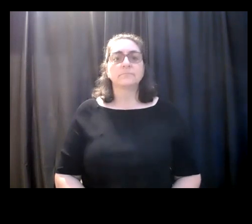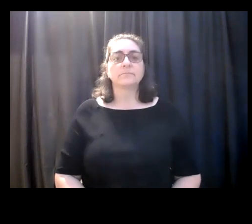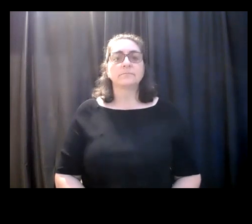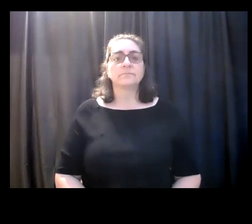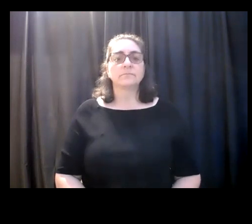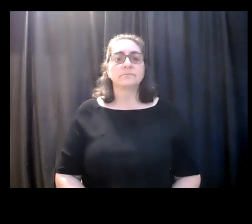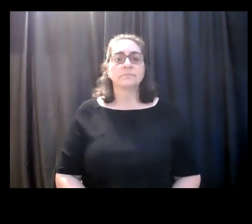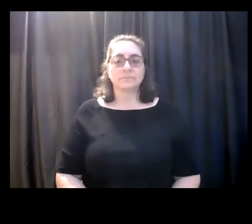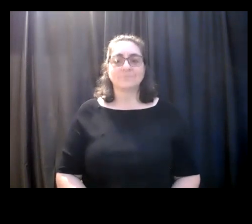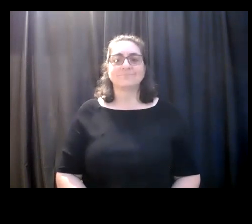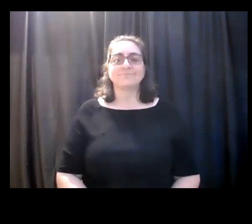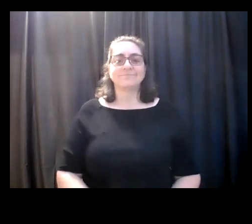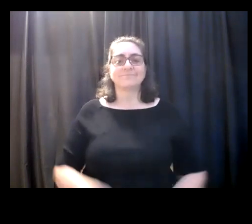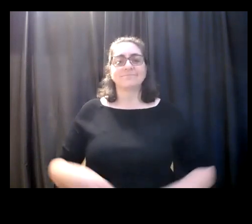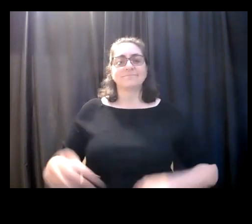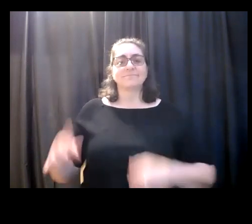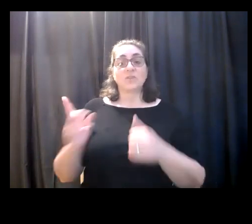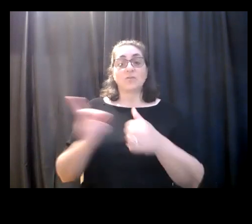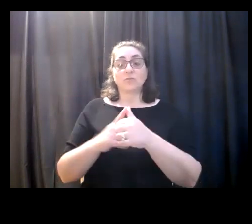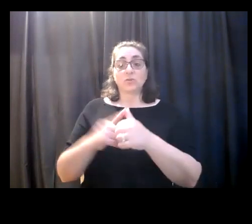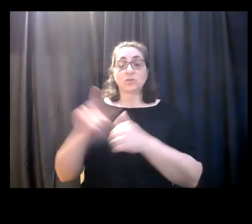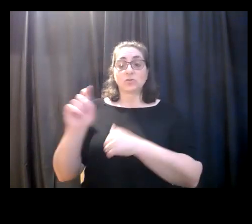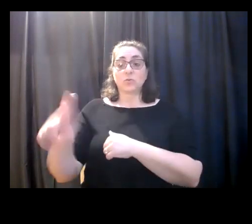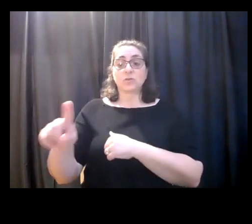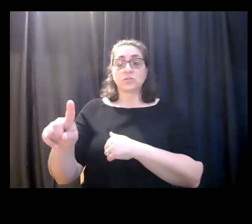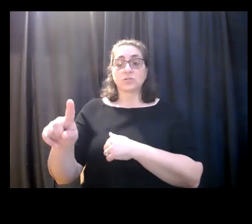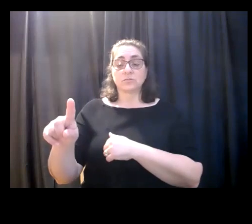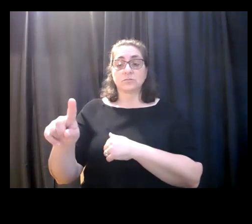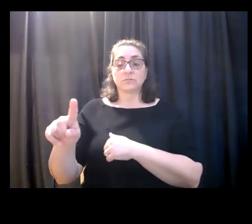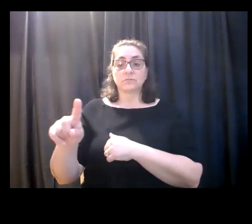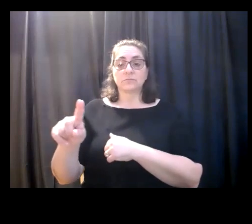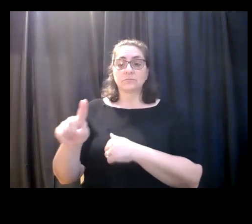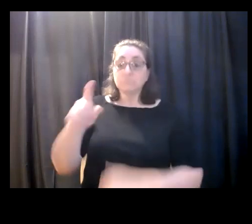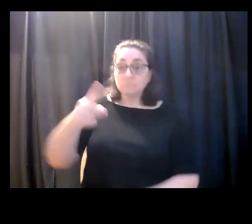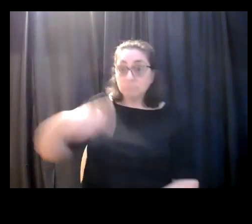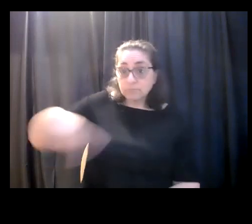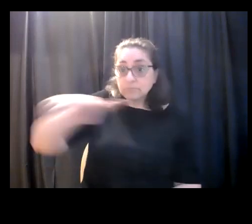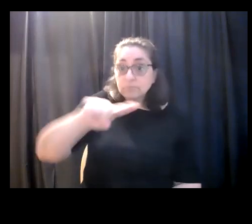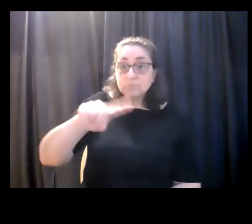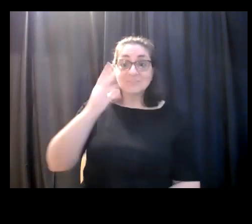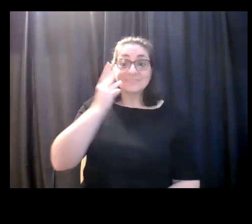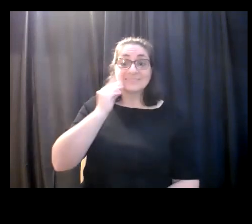That's what we will talk about. The good news is, the majority, 92%,